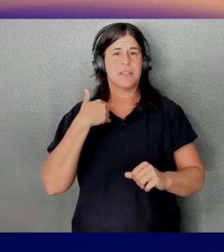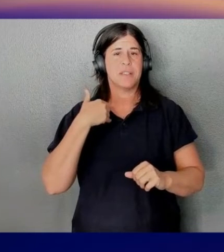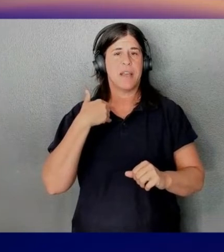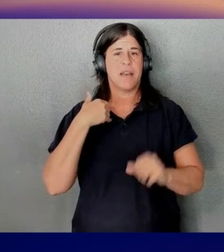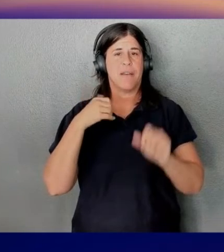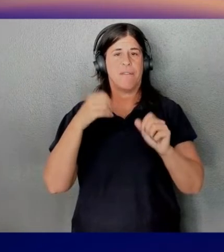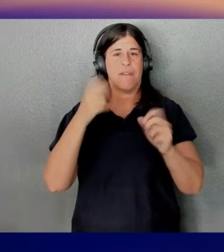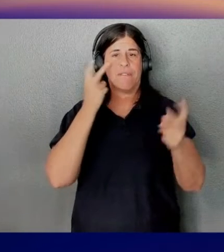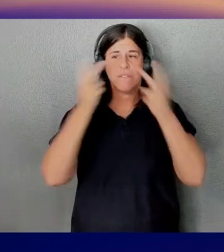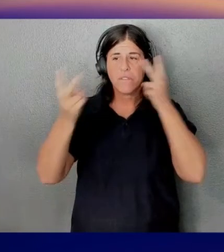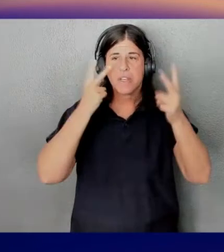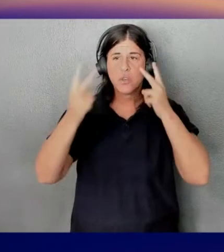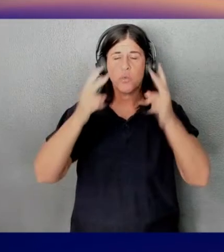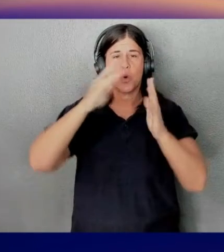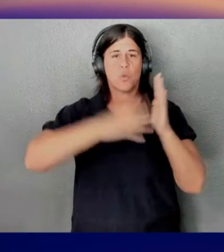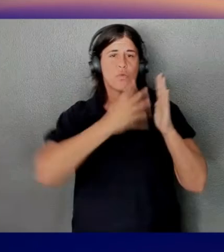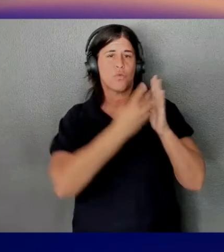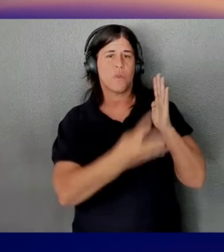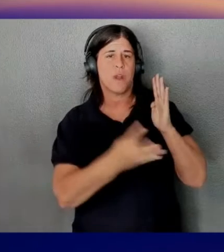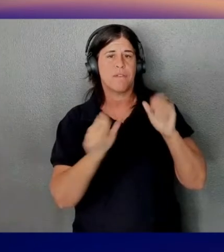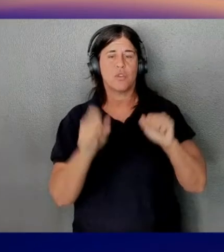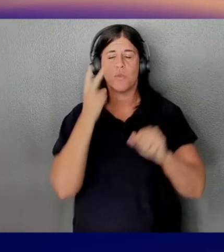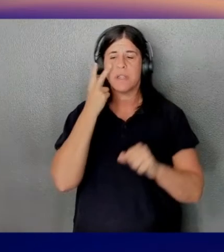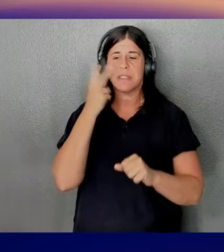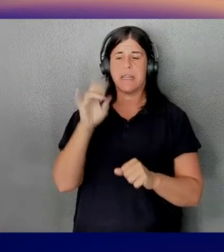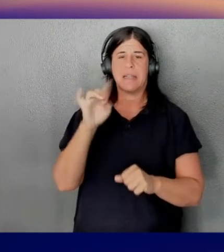and you can get some idea about your data. So you can see the missing values,